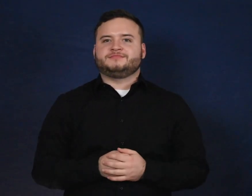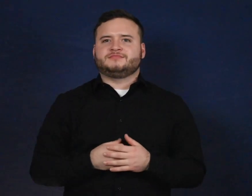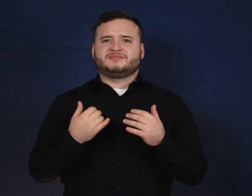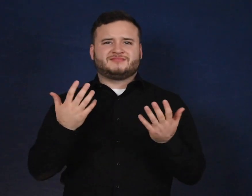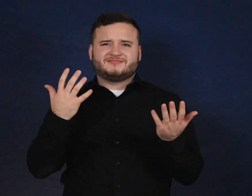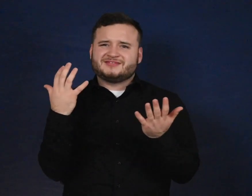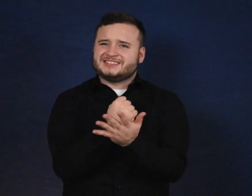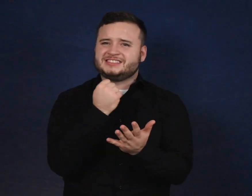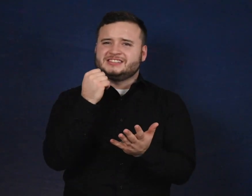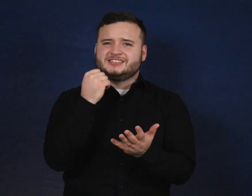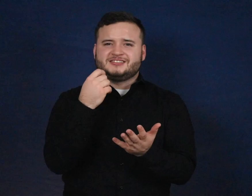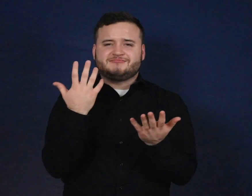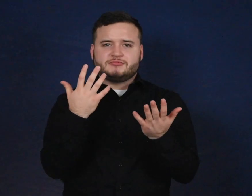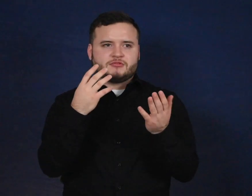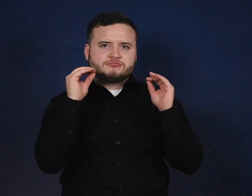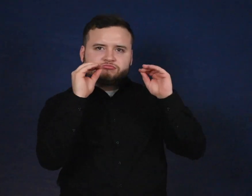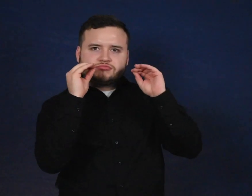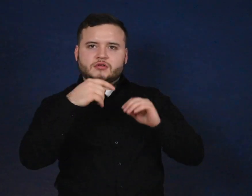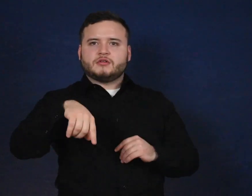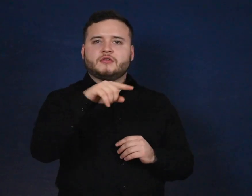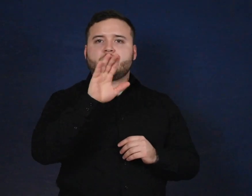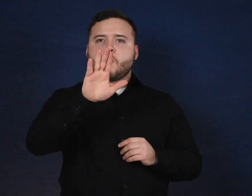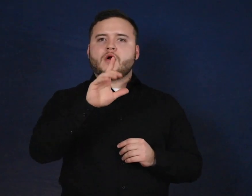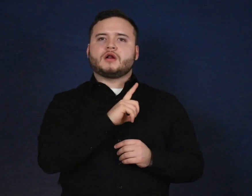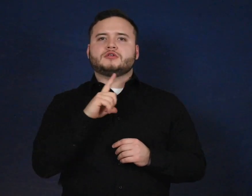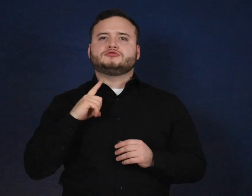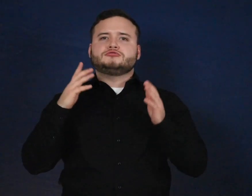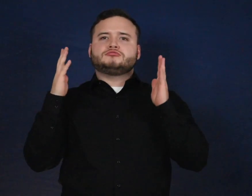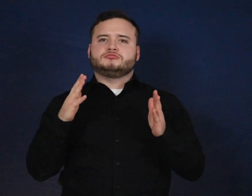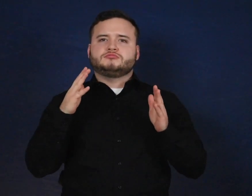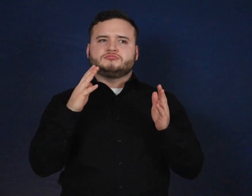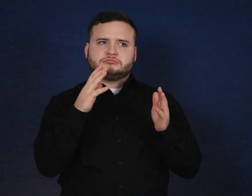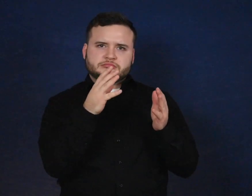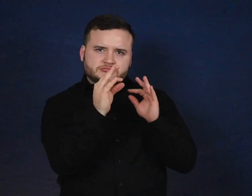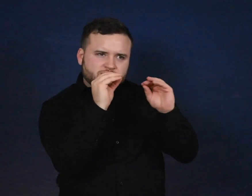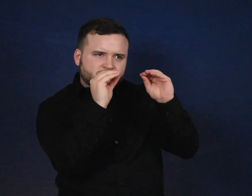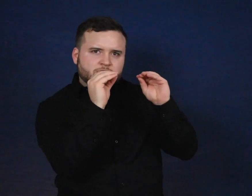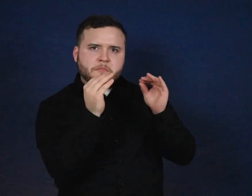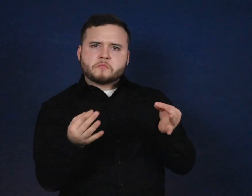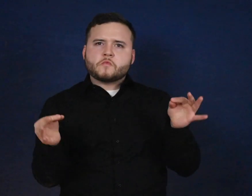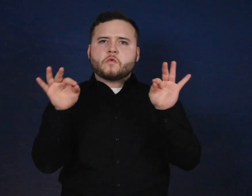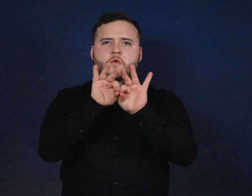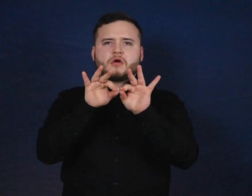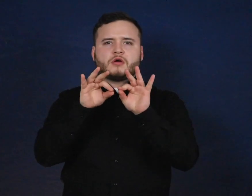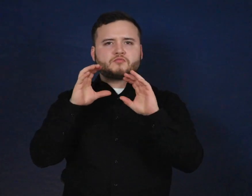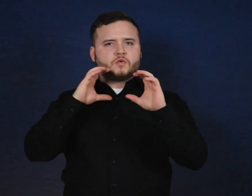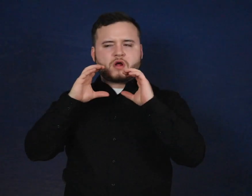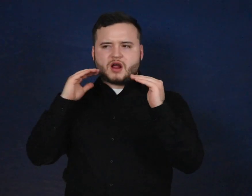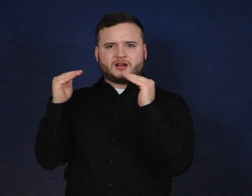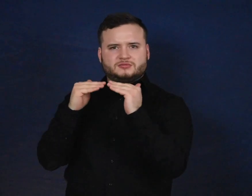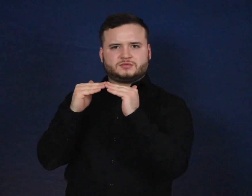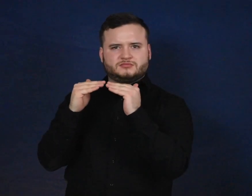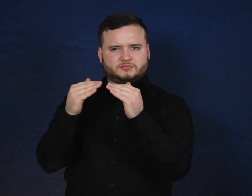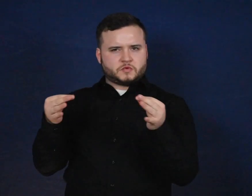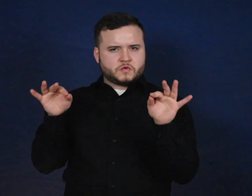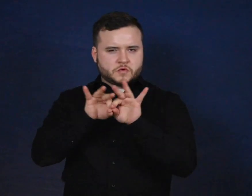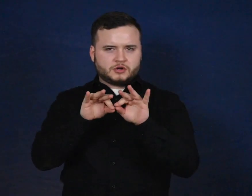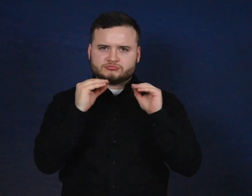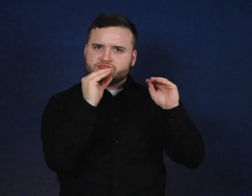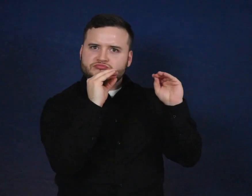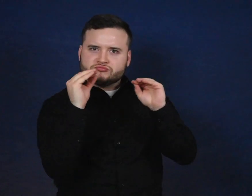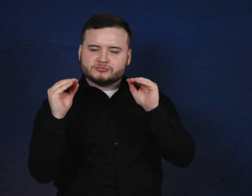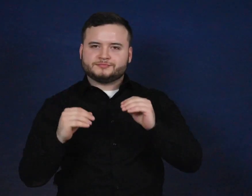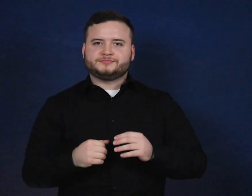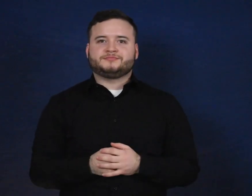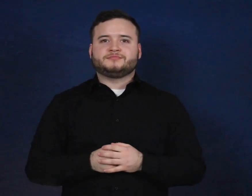This is your chance to educate your legislators about the importance of communication equity!